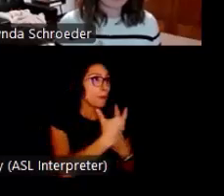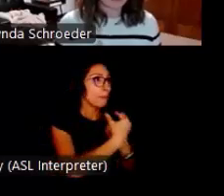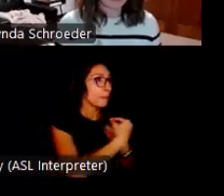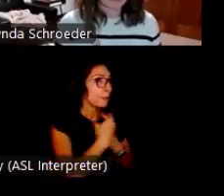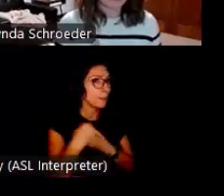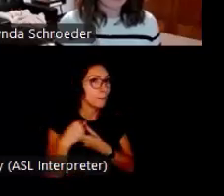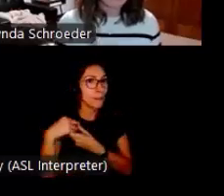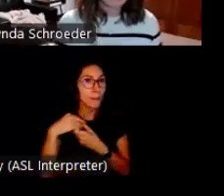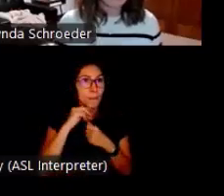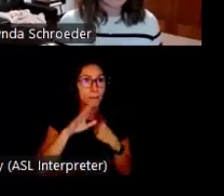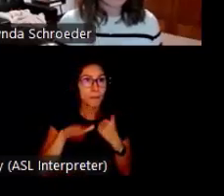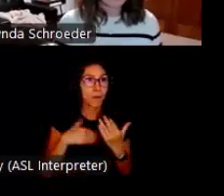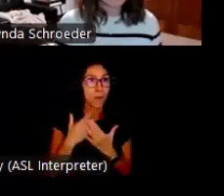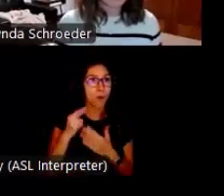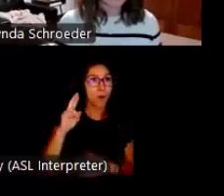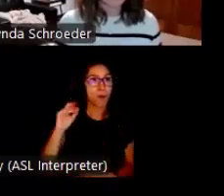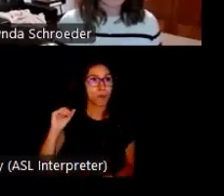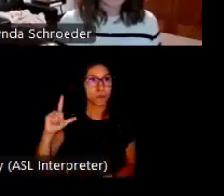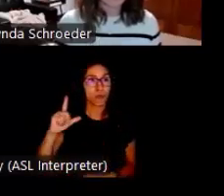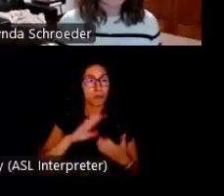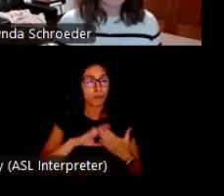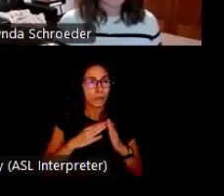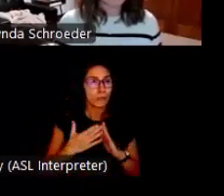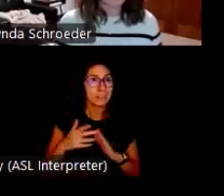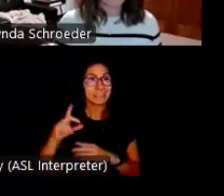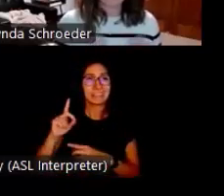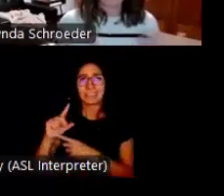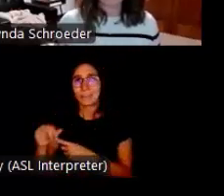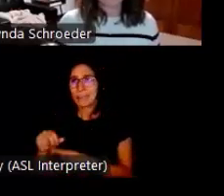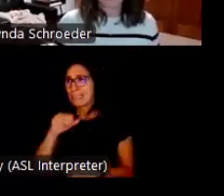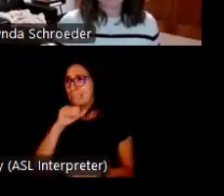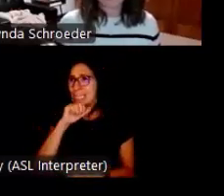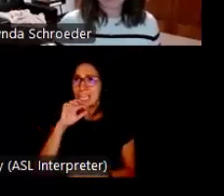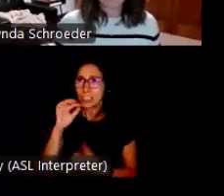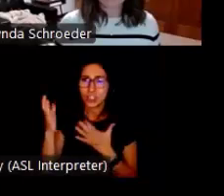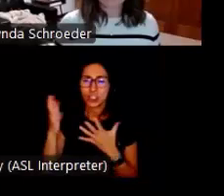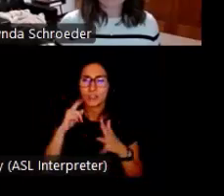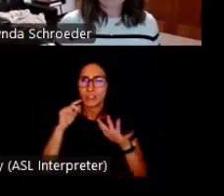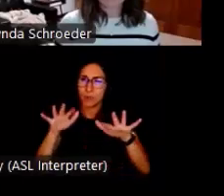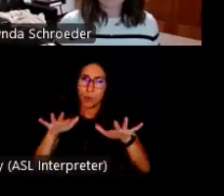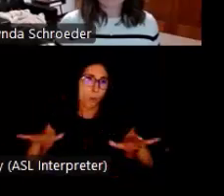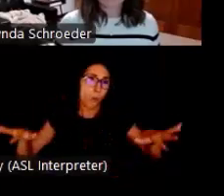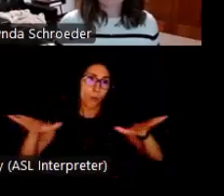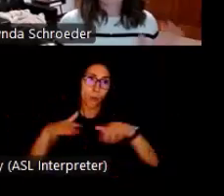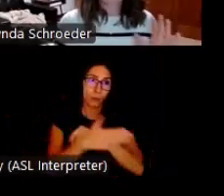and aging services on a national landscape.